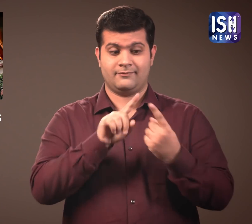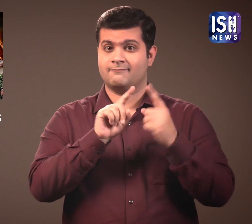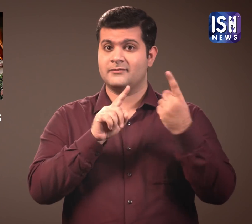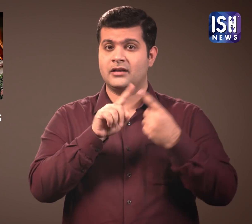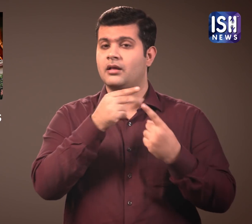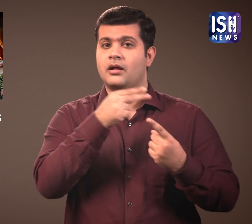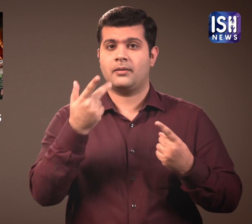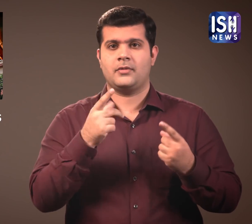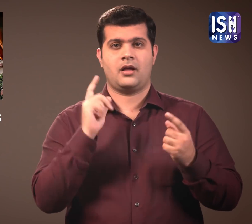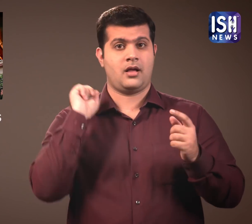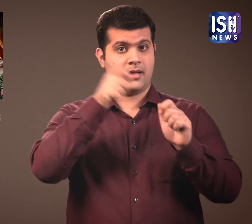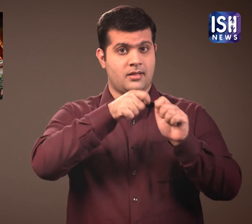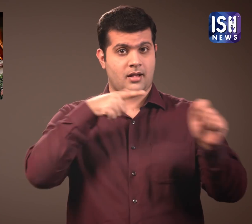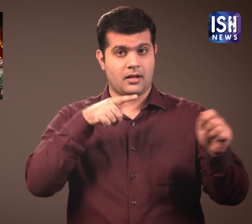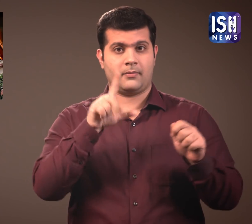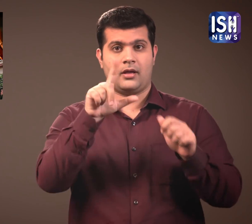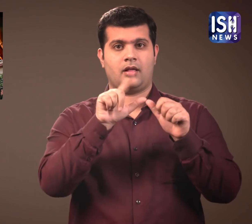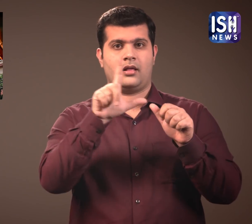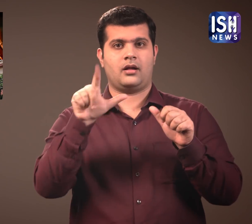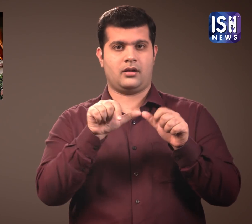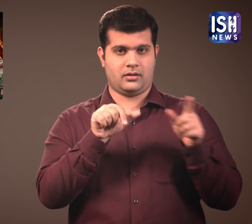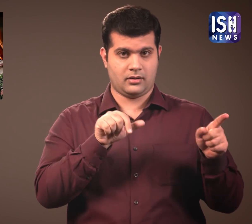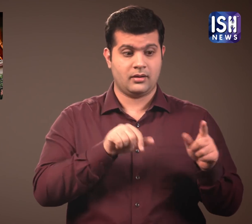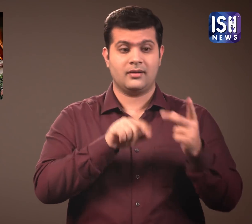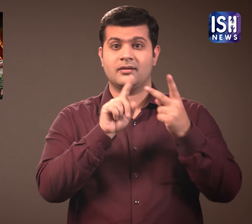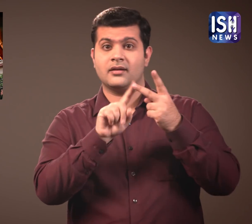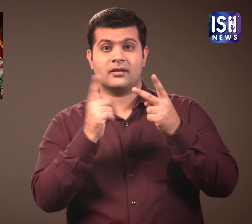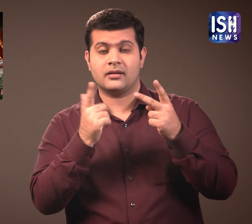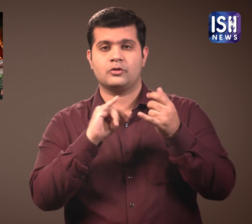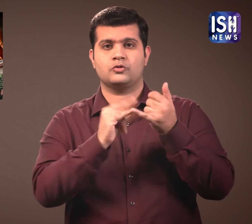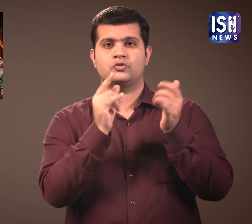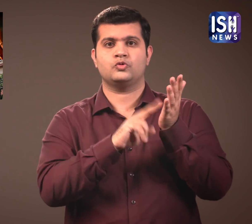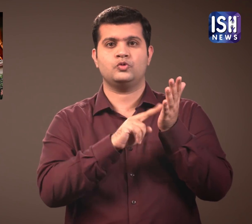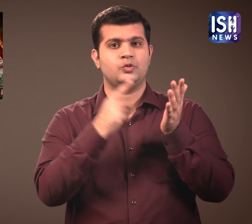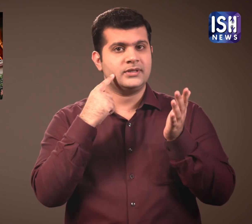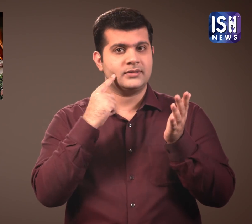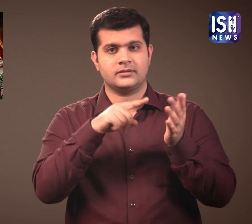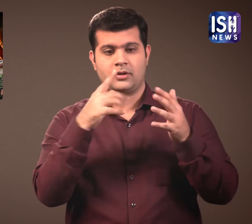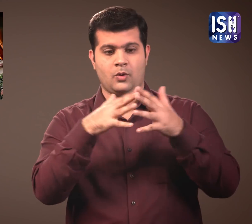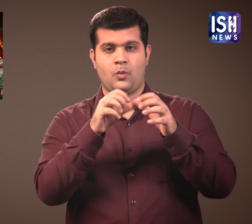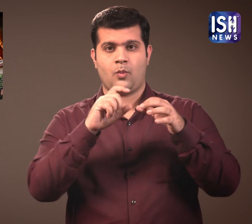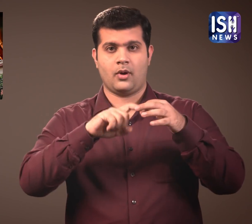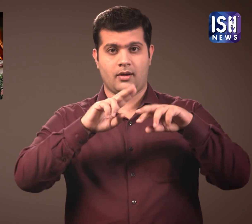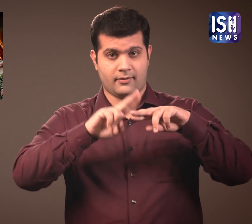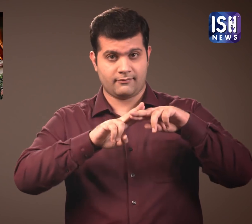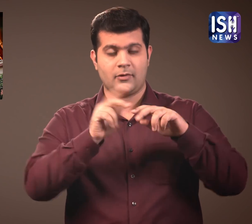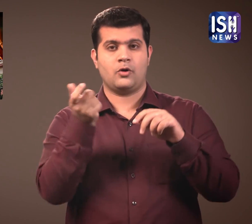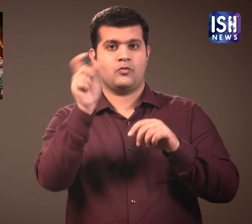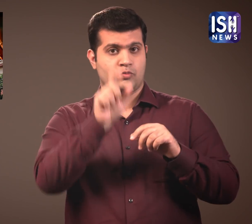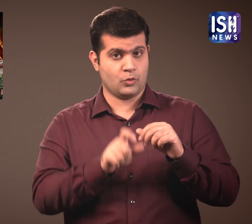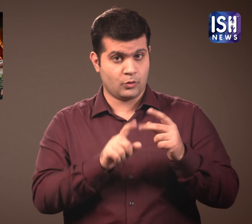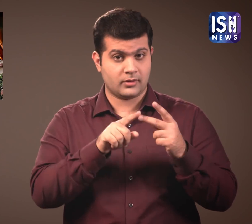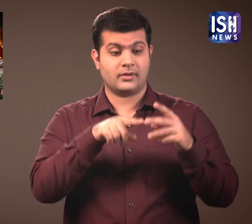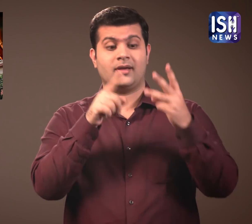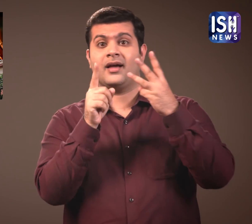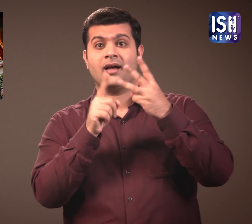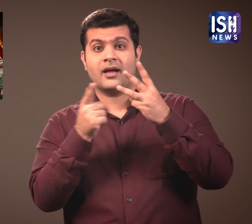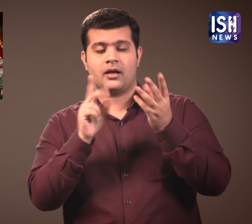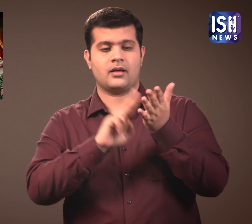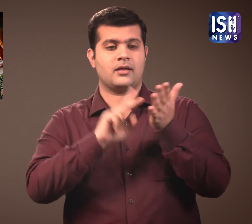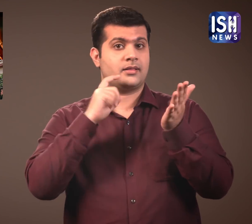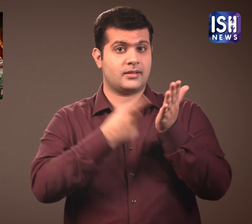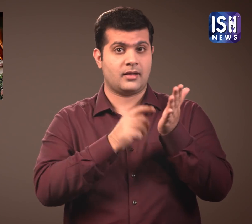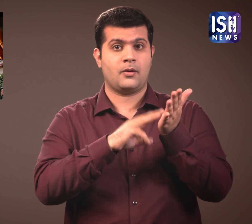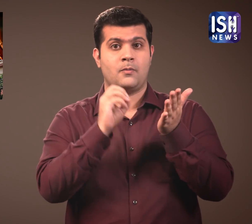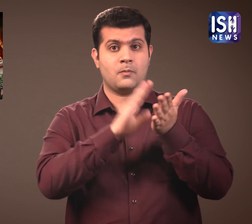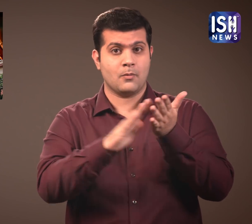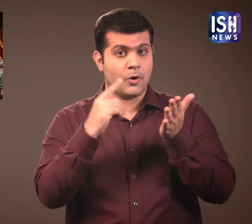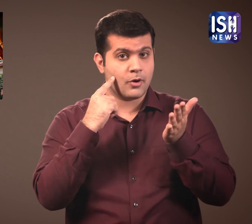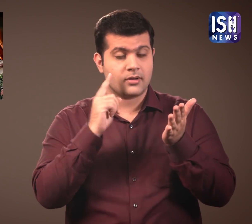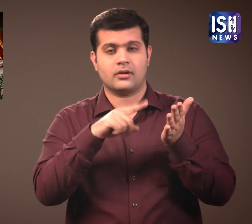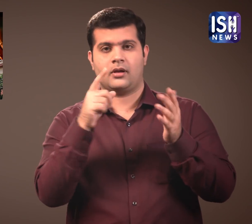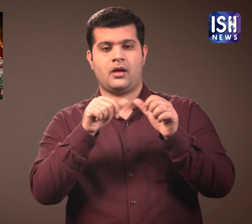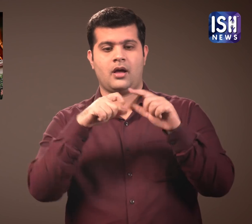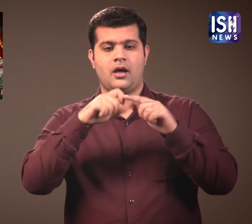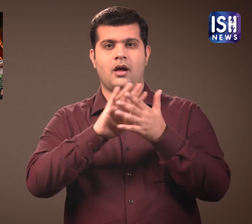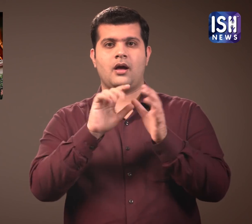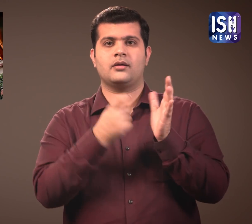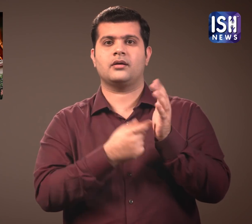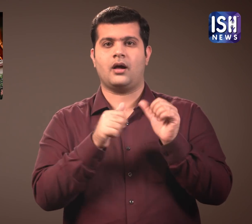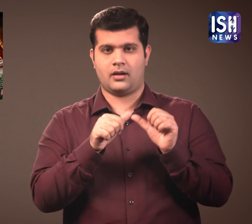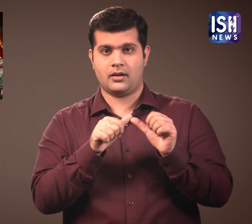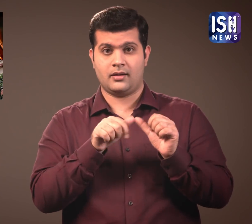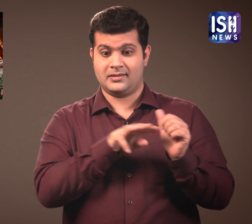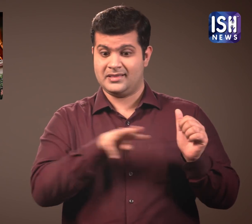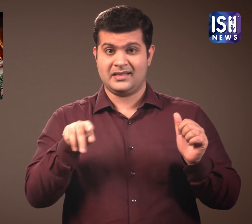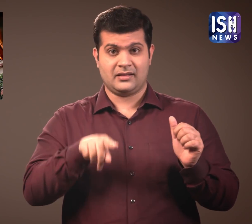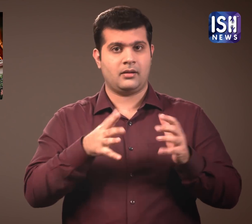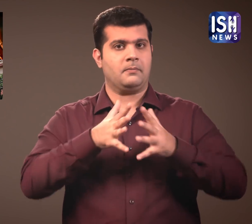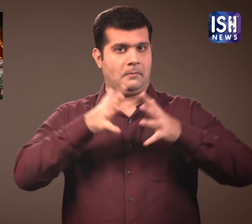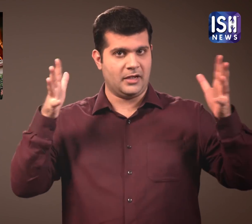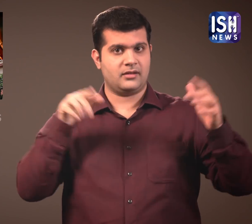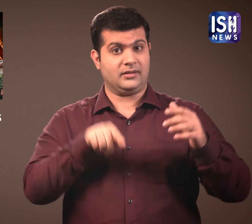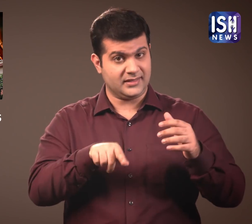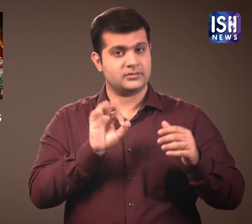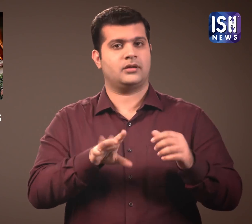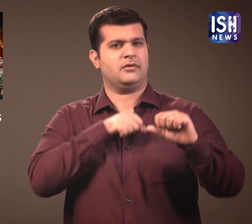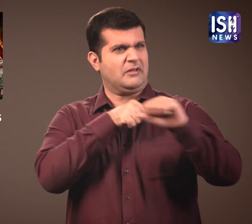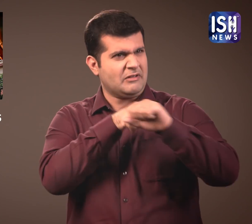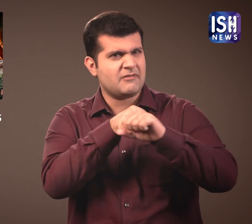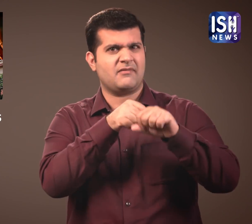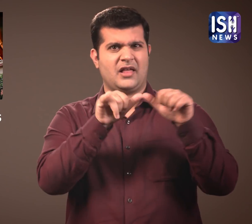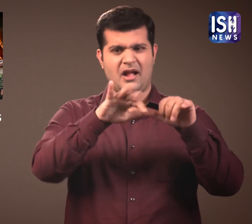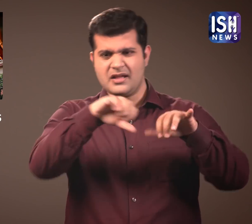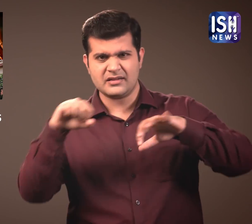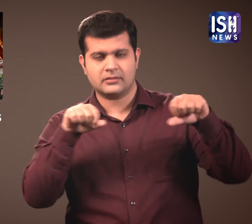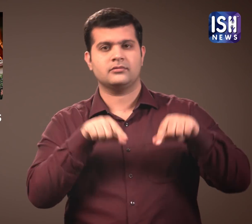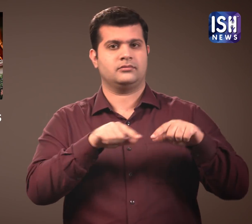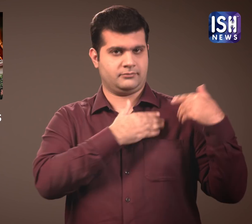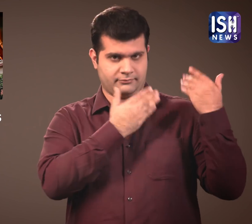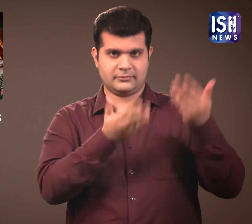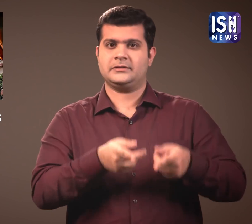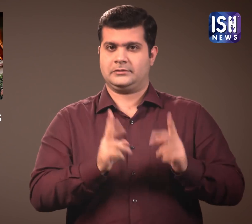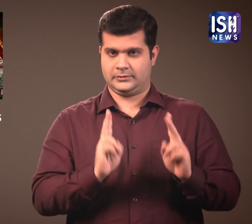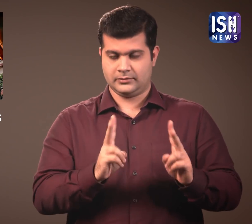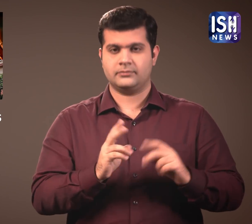Ram Lalla, Sunni Waqf Board and the Nirmohi Akhara. They have been fighting over the land.